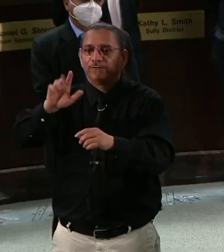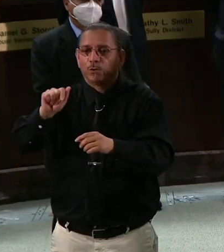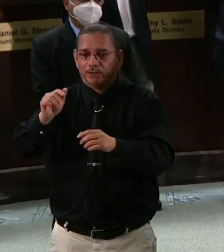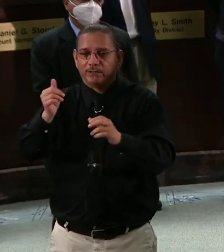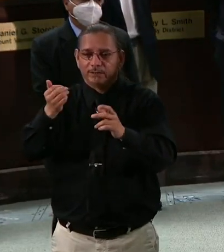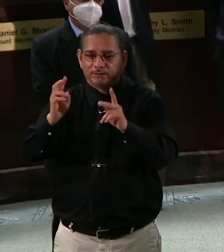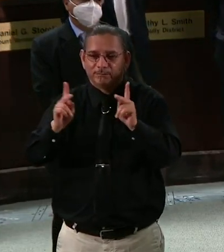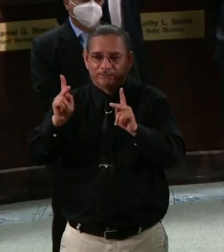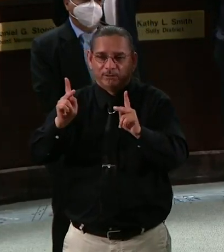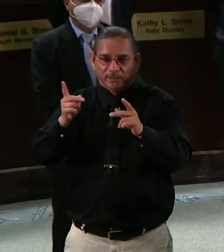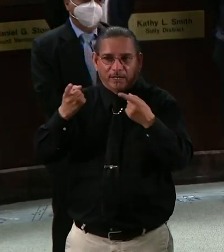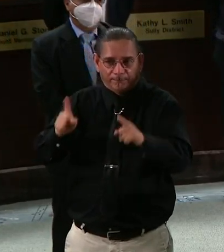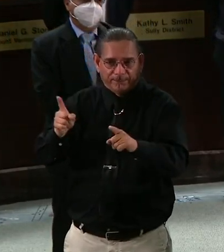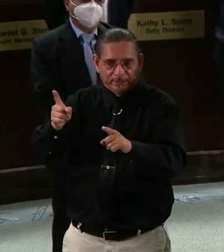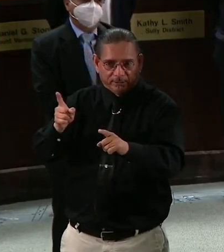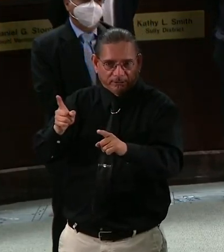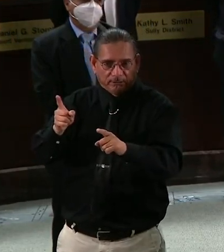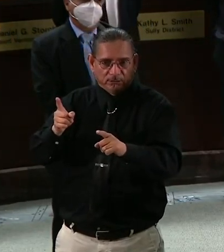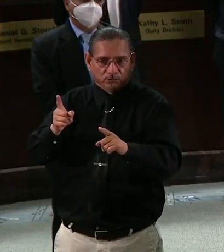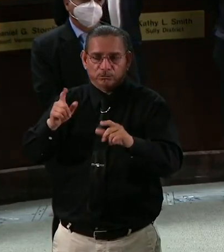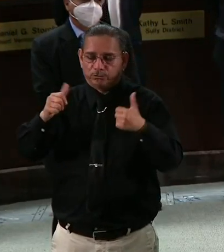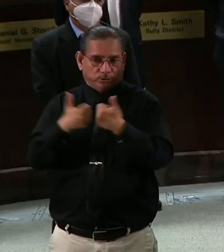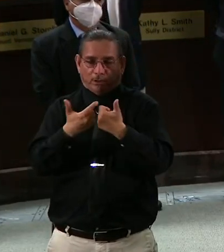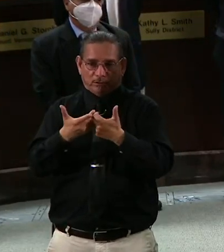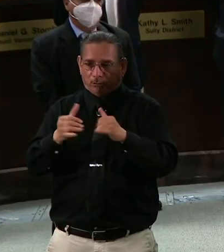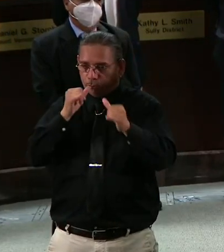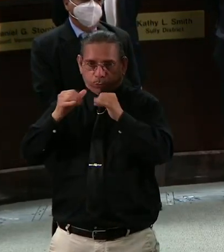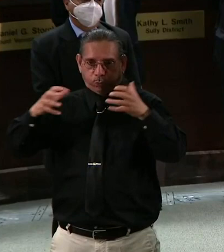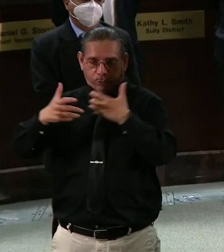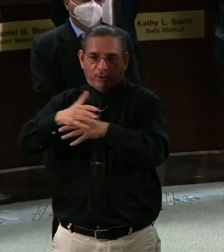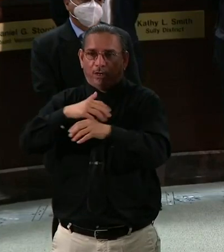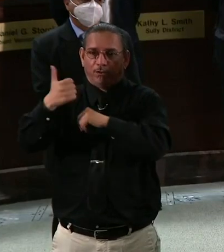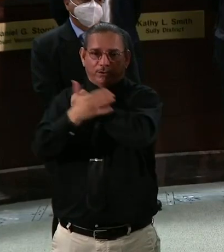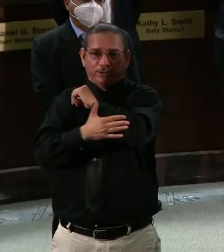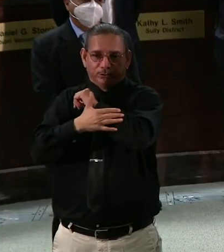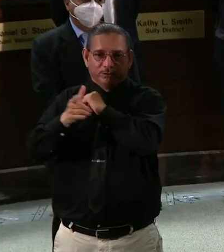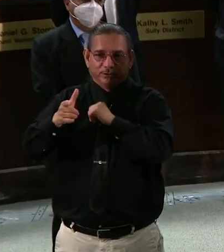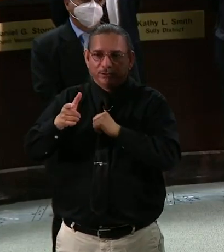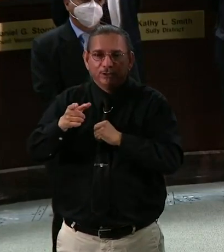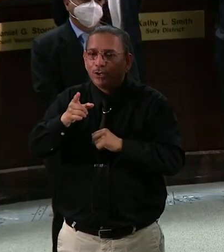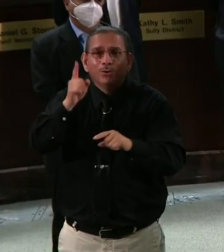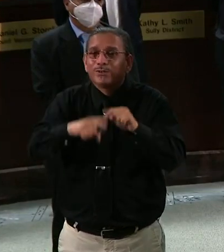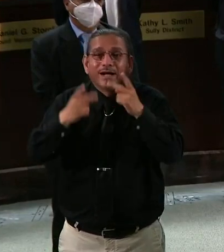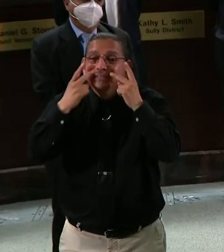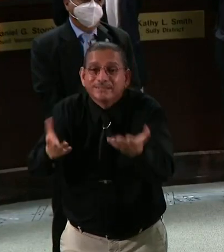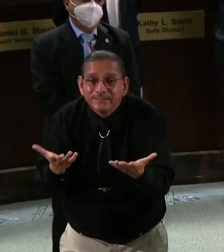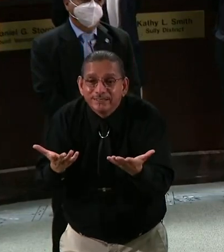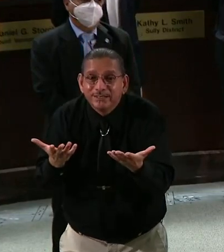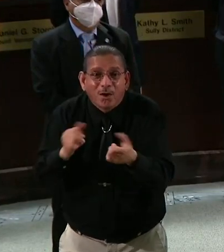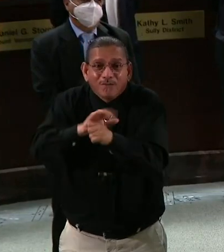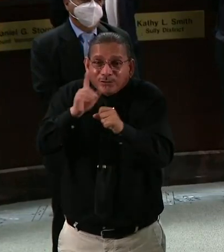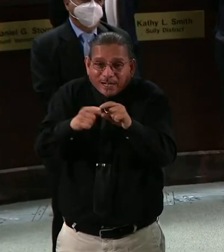SOUTH. OUR PAGES THIS VIRUS IS IN YOU KNOW IT'S WE'VE WORKED THROUGH THE IT'S I THINK IT'S A